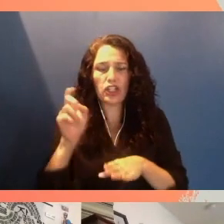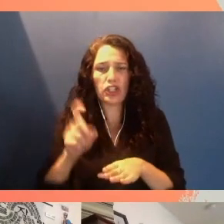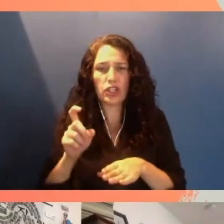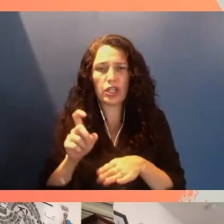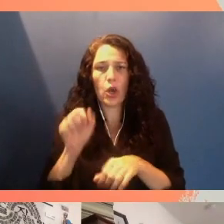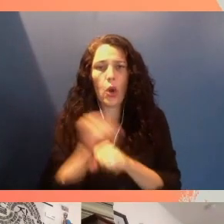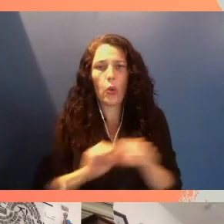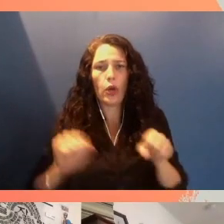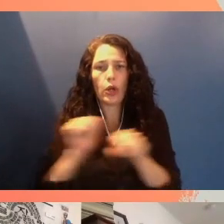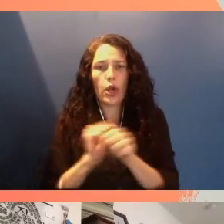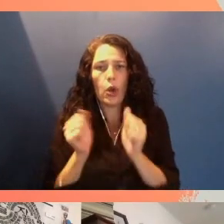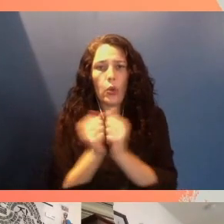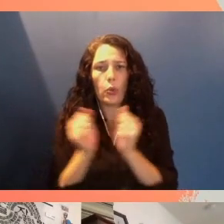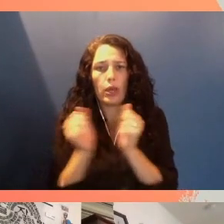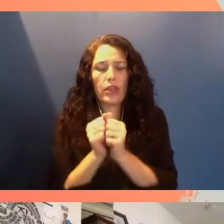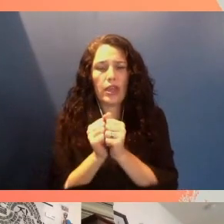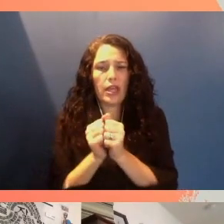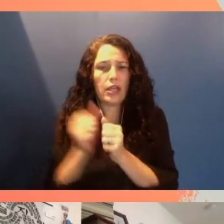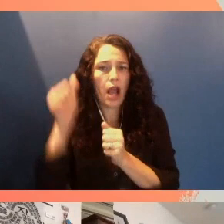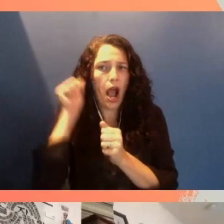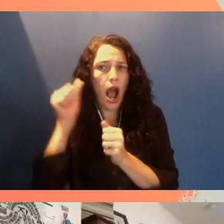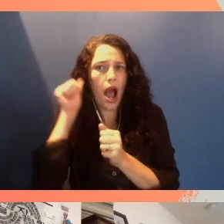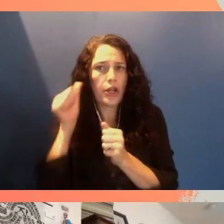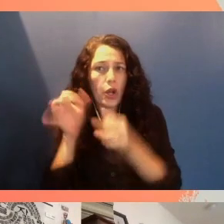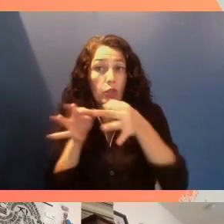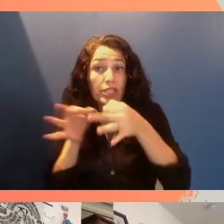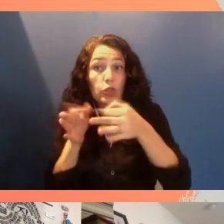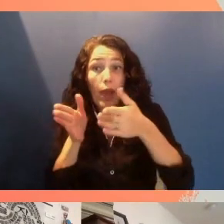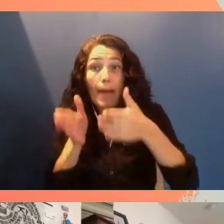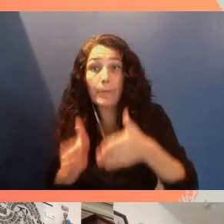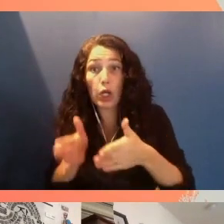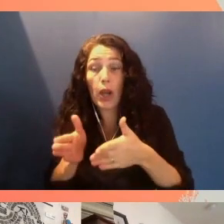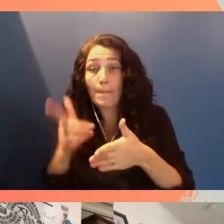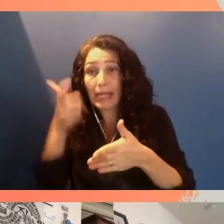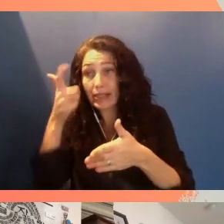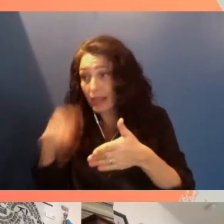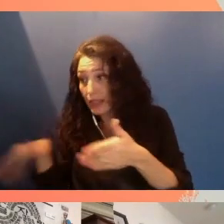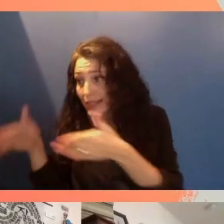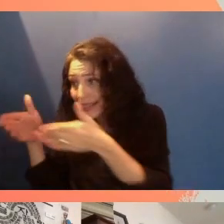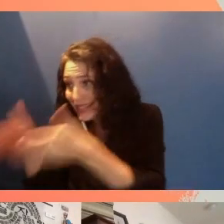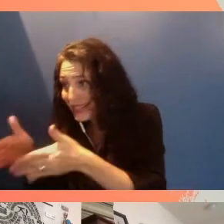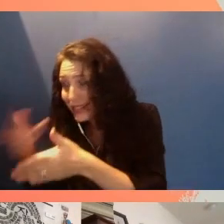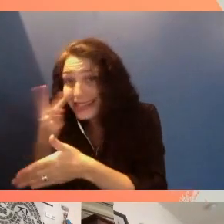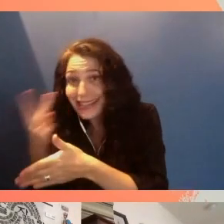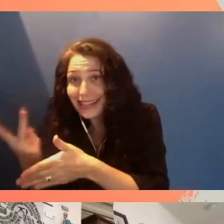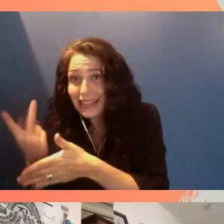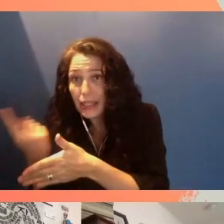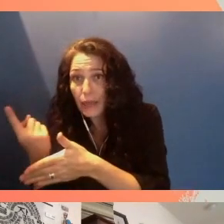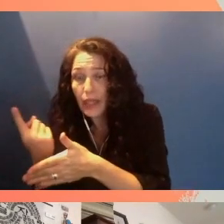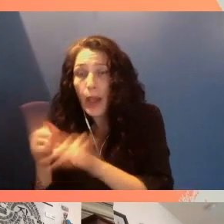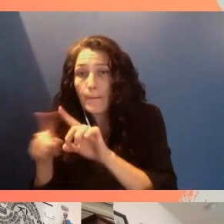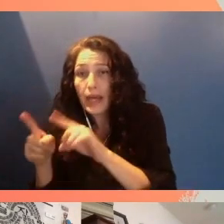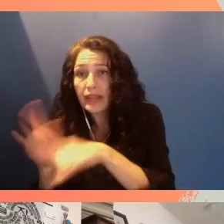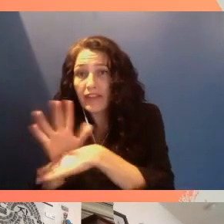because an audio describer sees something that they might focus on but actually the filmmaker wants you to focus on something else, right?